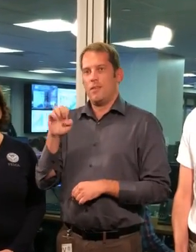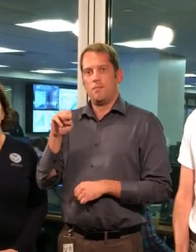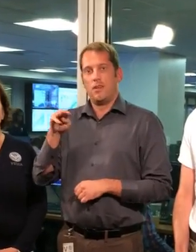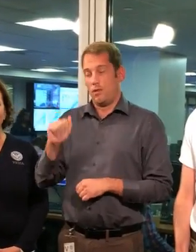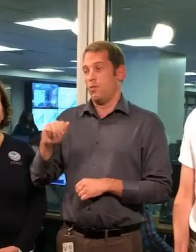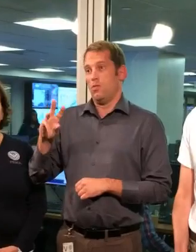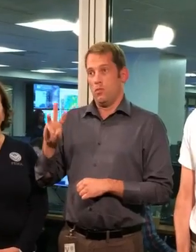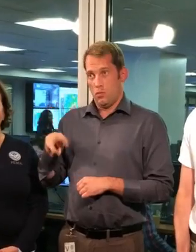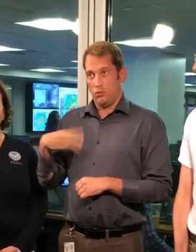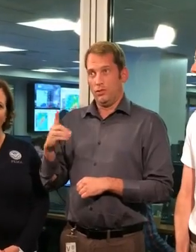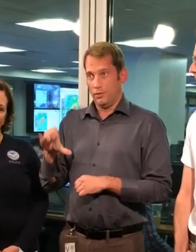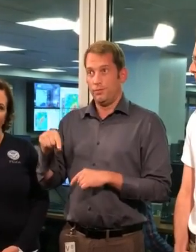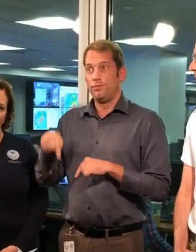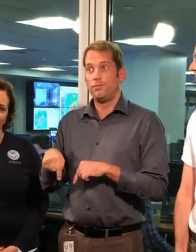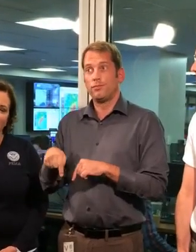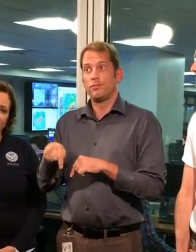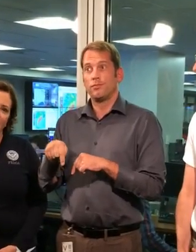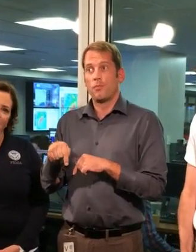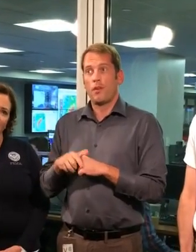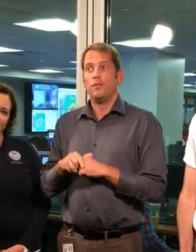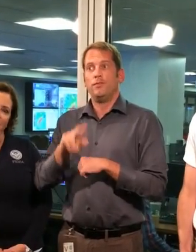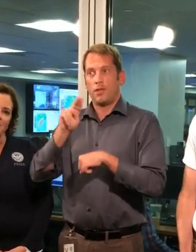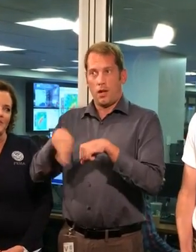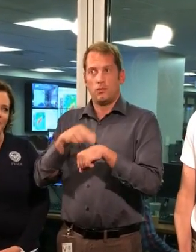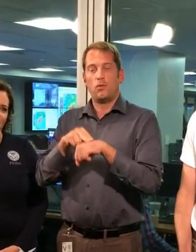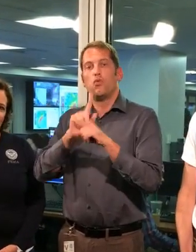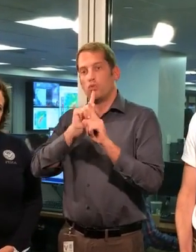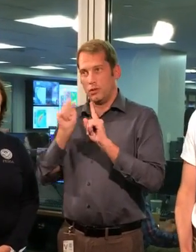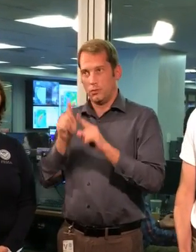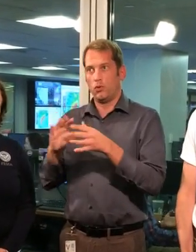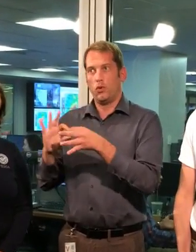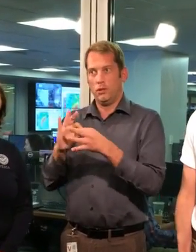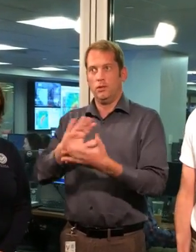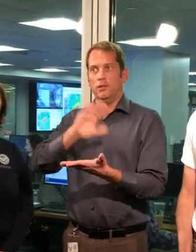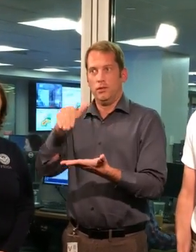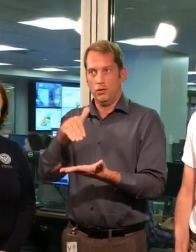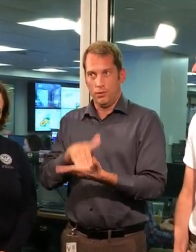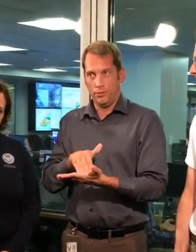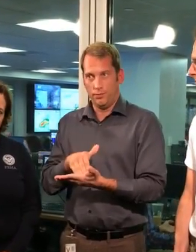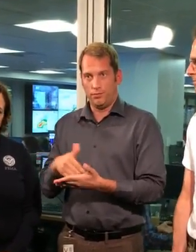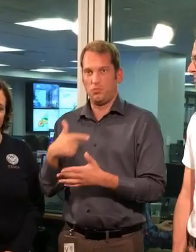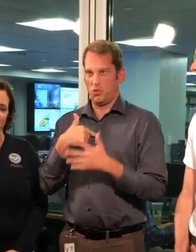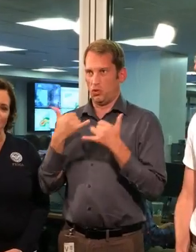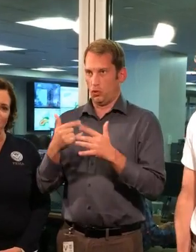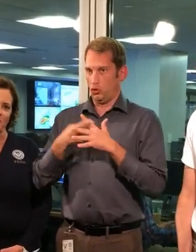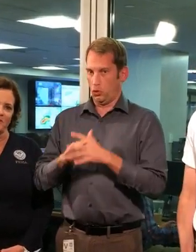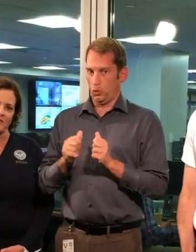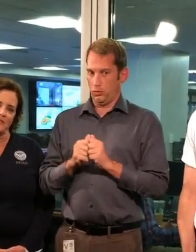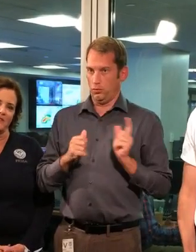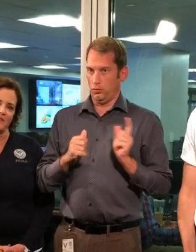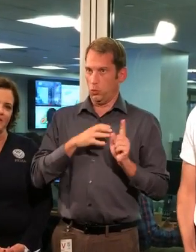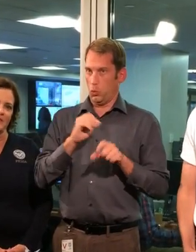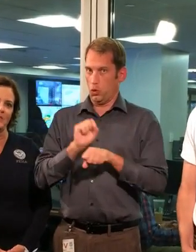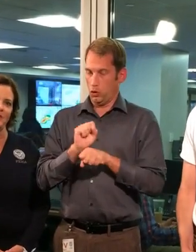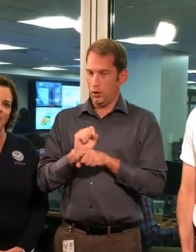to share an update with you on Hurricane Matthew and I'd like to start first with my friend and co-worker, Daniel Porter from the National Weather Service, he's gonna give us a brief